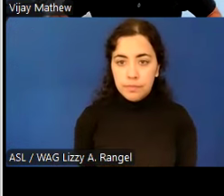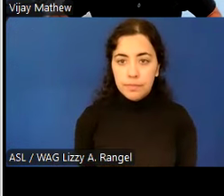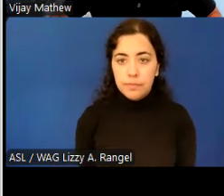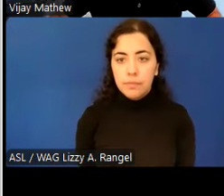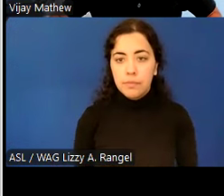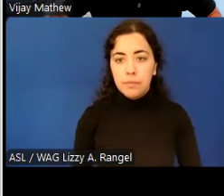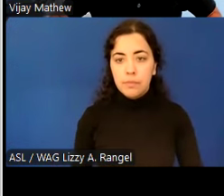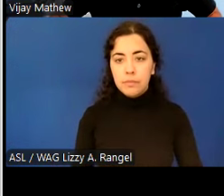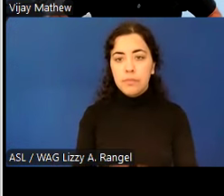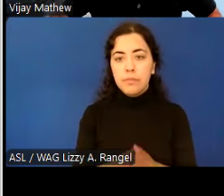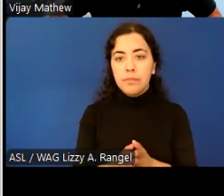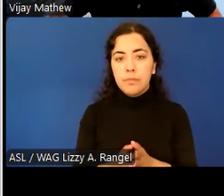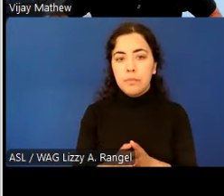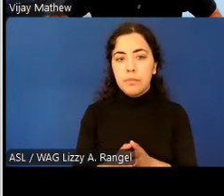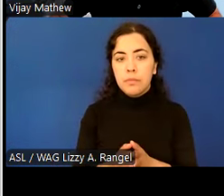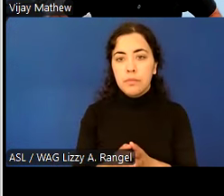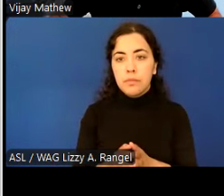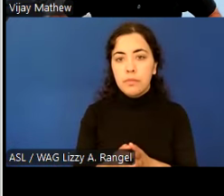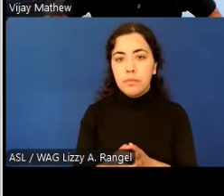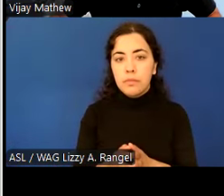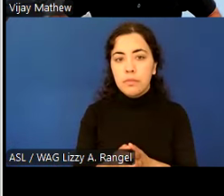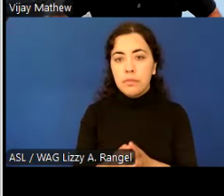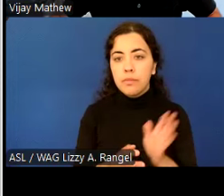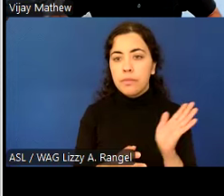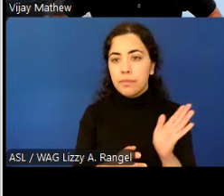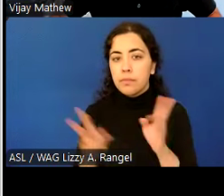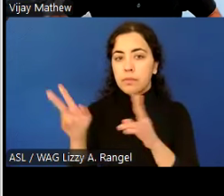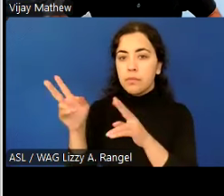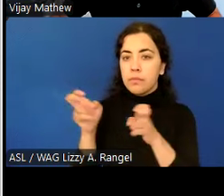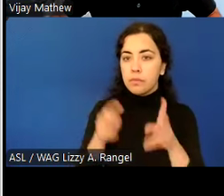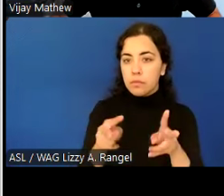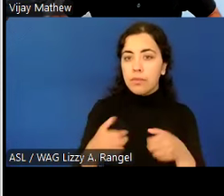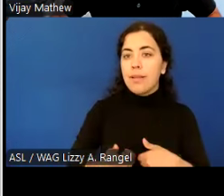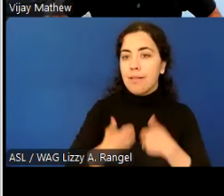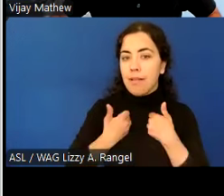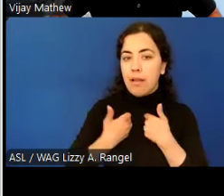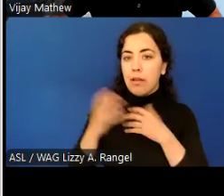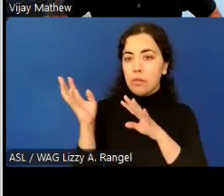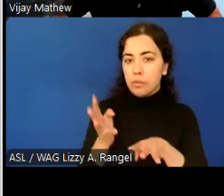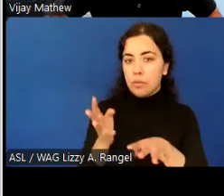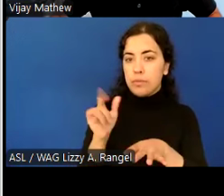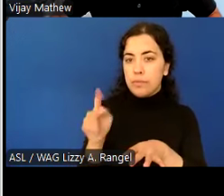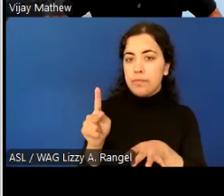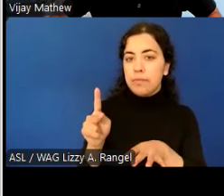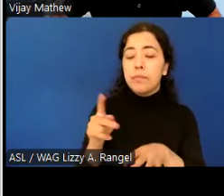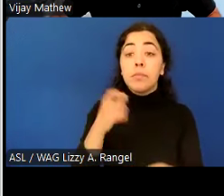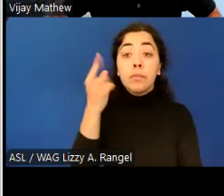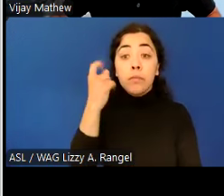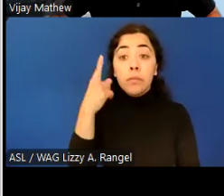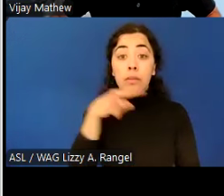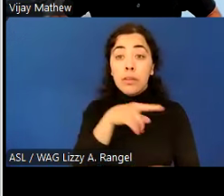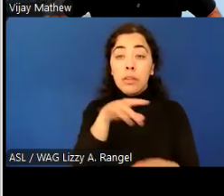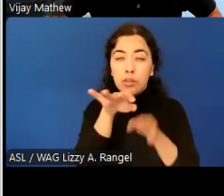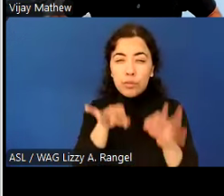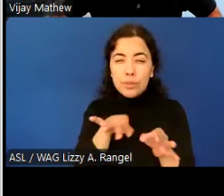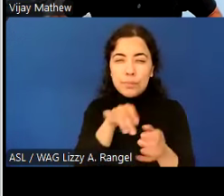And I'm copying what's called the livestream key, which is instructions on specifically